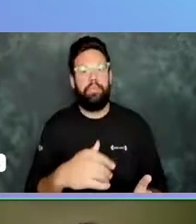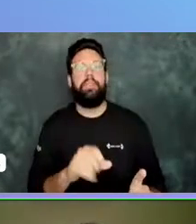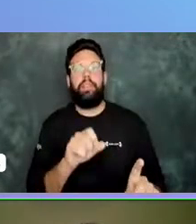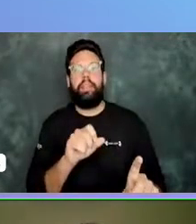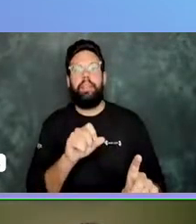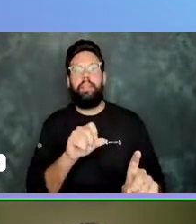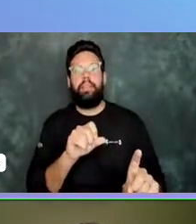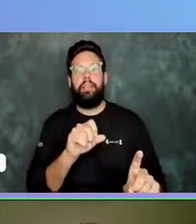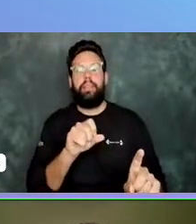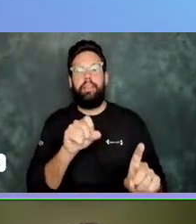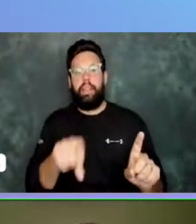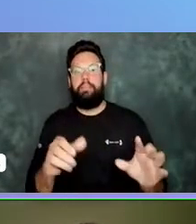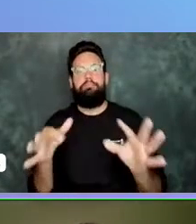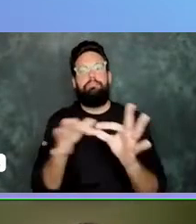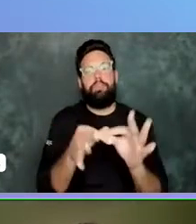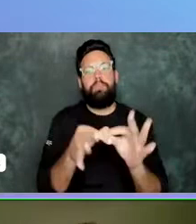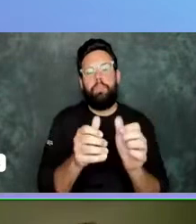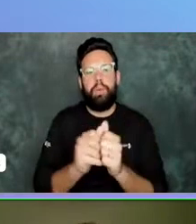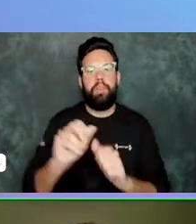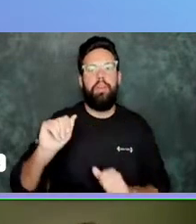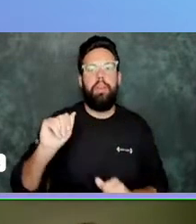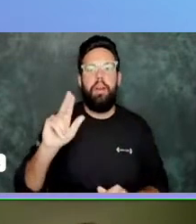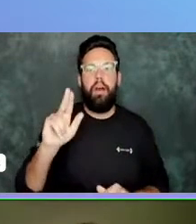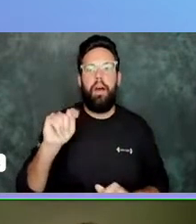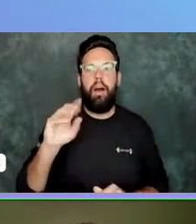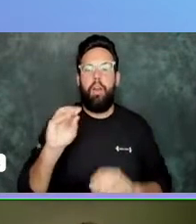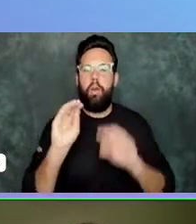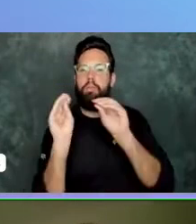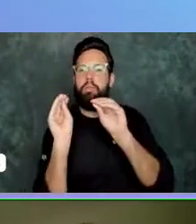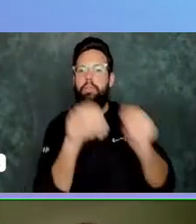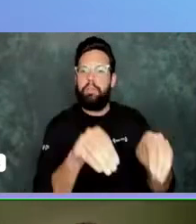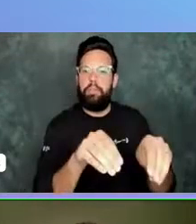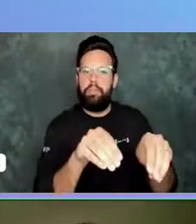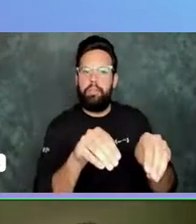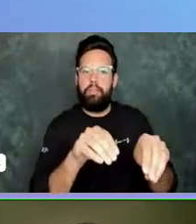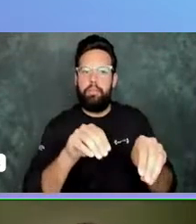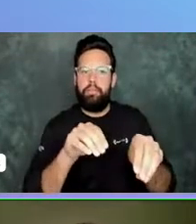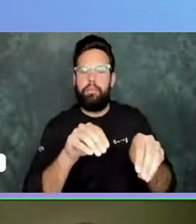address. So since we're asking for personal information from the user, we're going to go ahead and use the